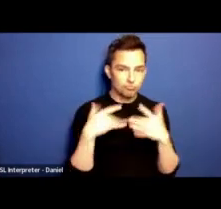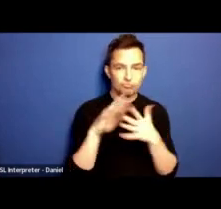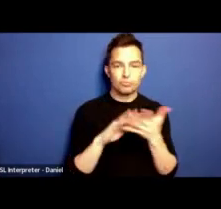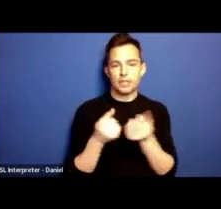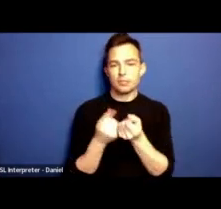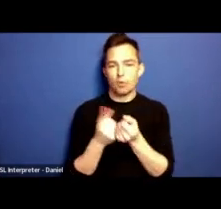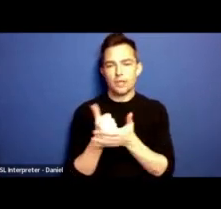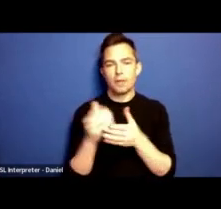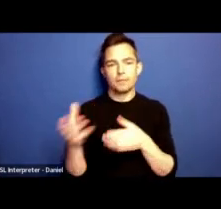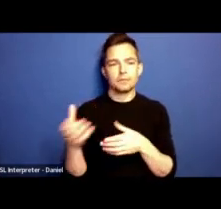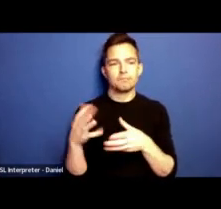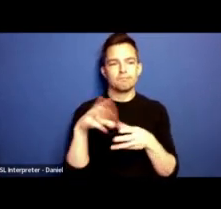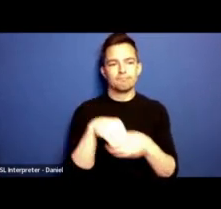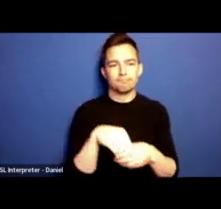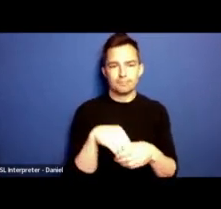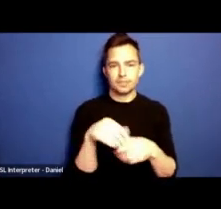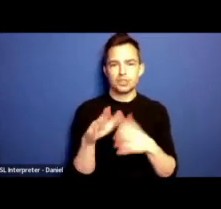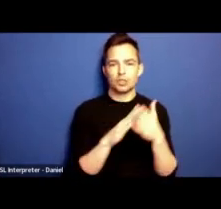community. Next slide please.